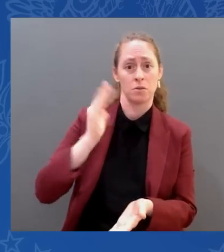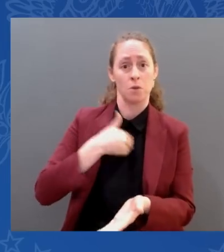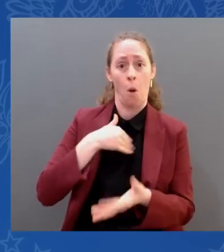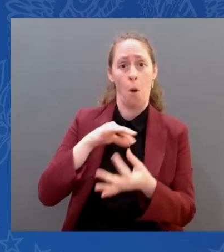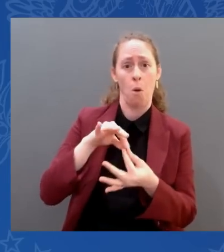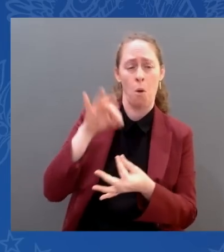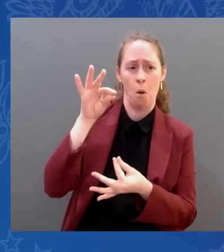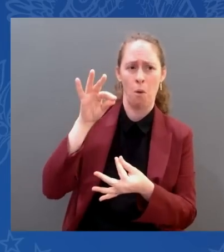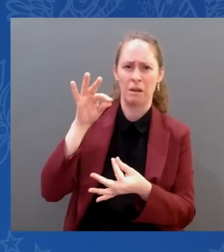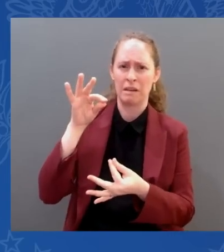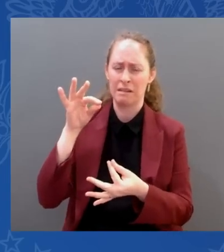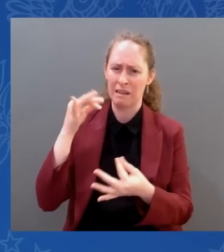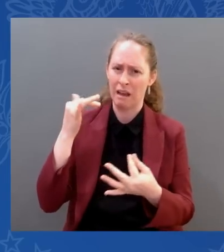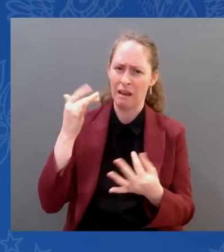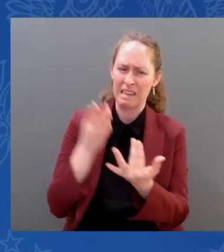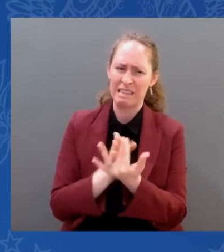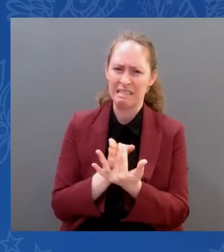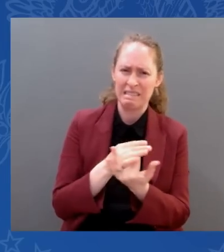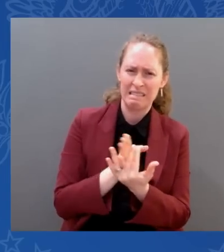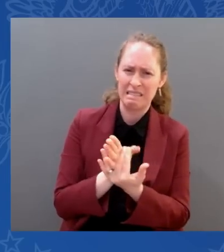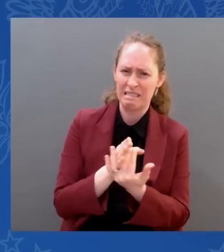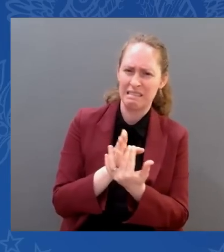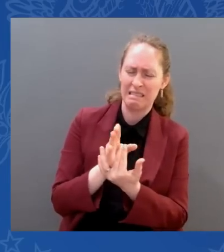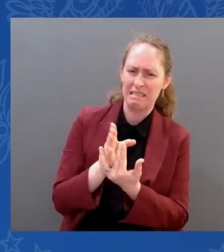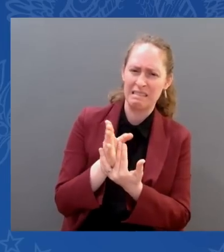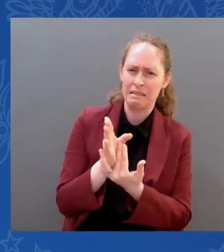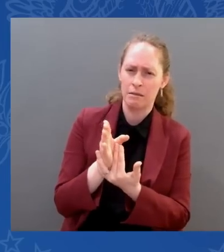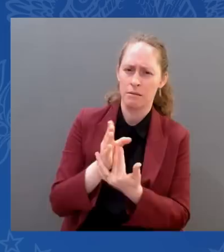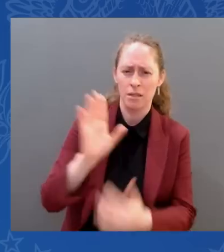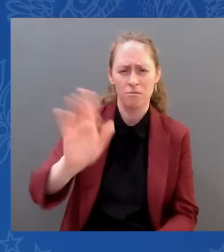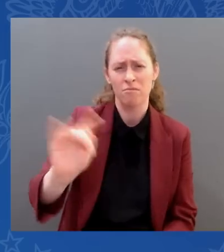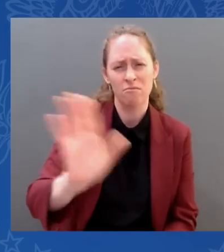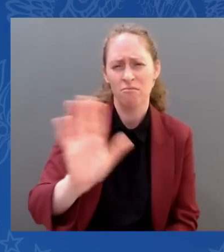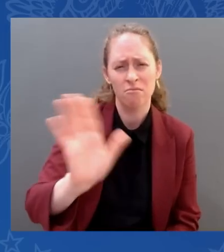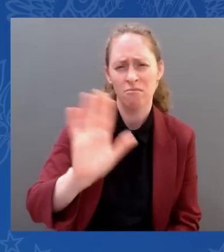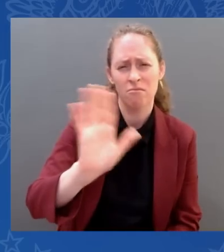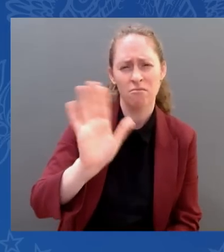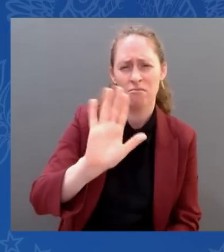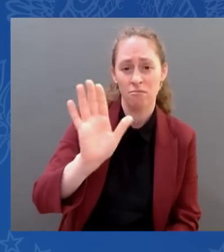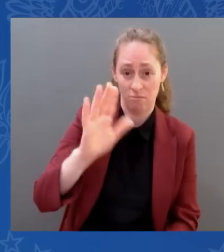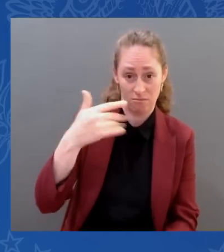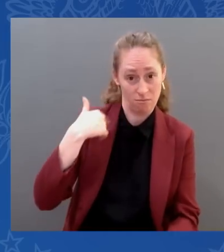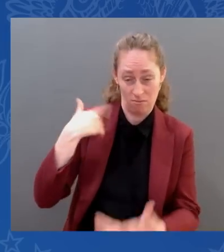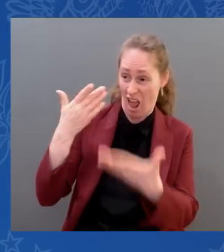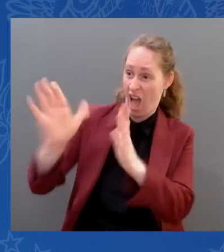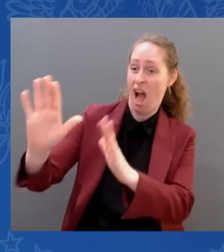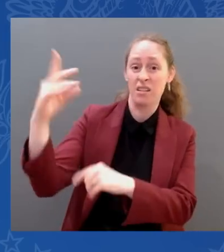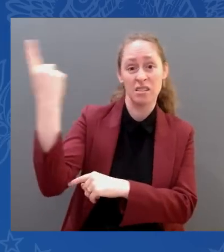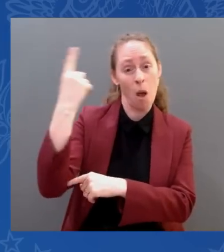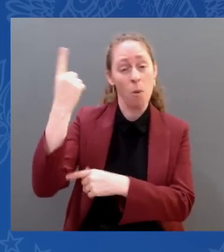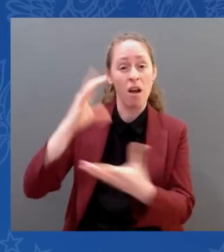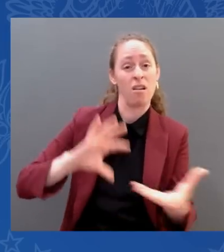at the throat of our democracy. That's what those hearings are all about. You're going to hear a lot more. I didn't get to watch them last night